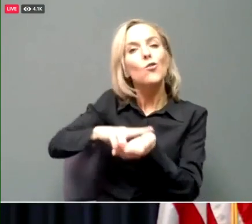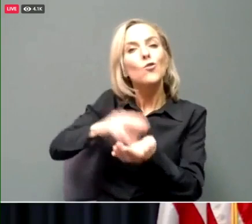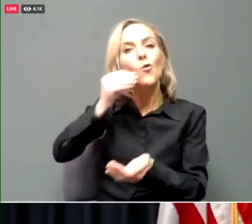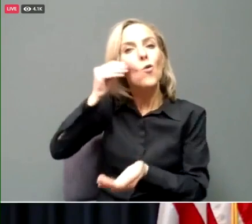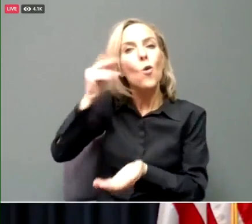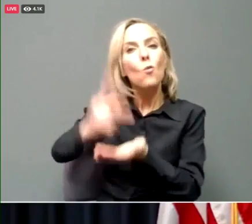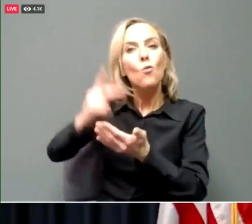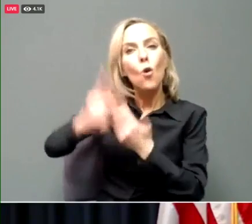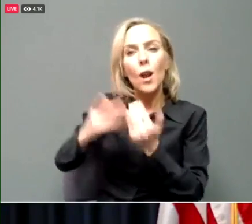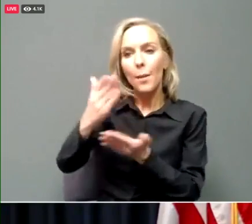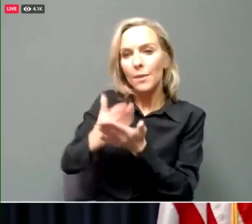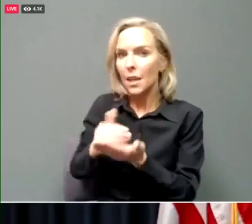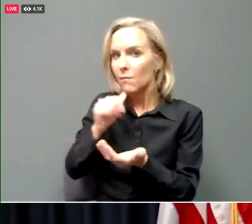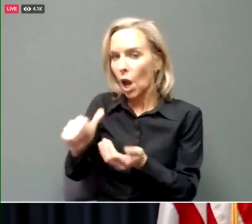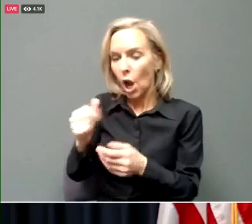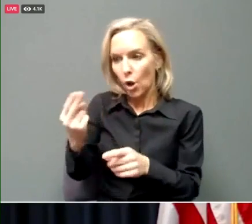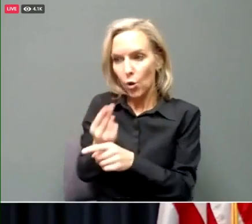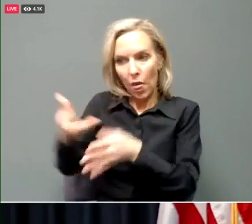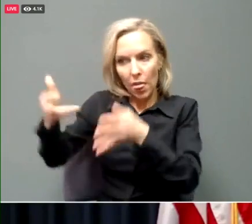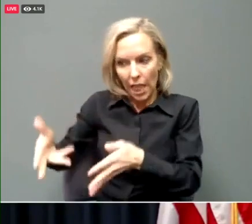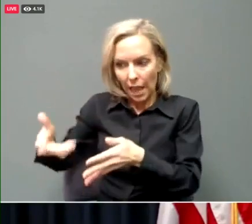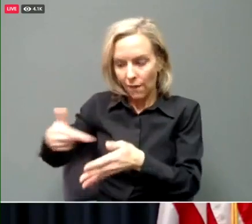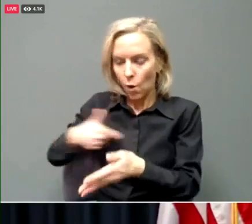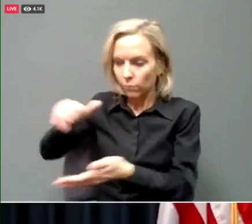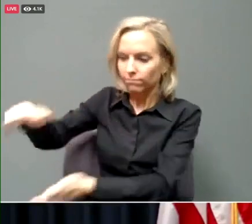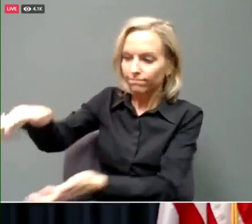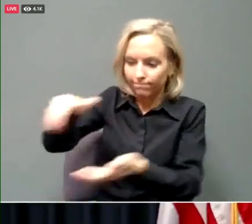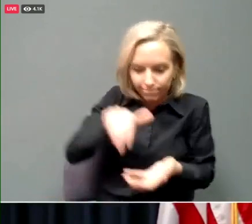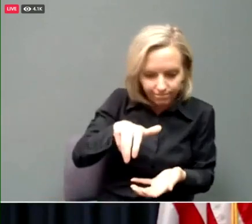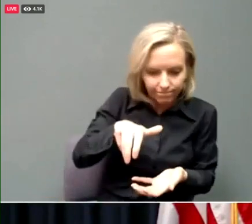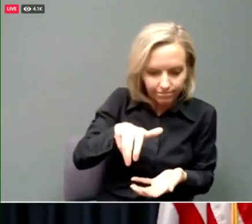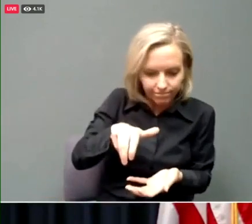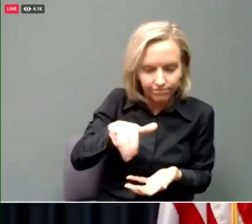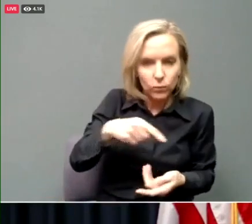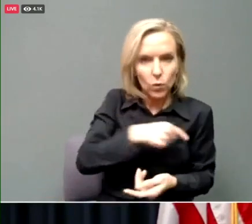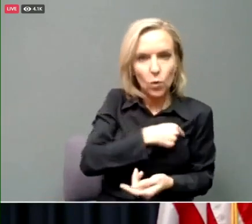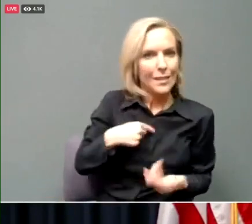we've still already used 76% of all the inventory the state program had to give